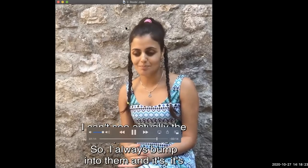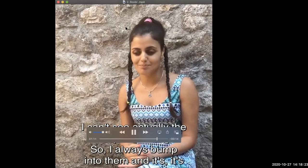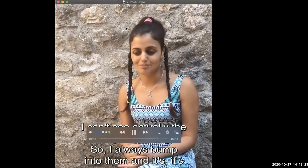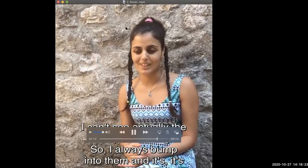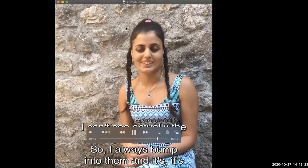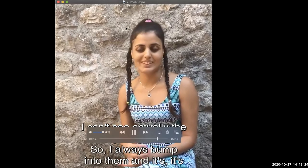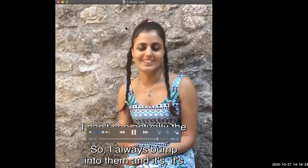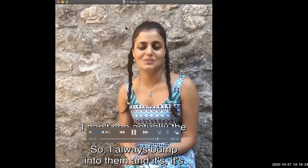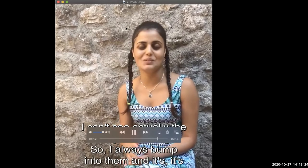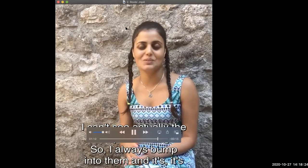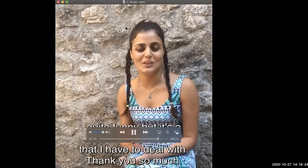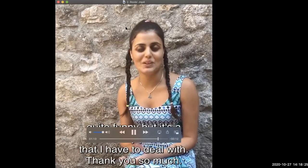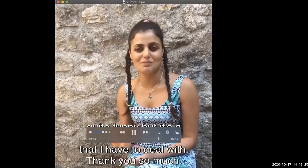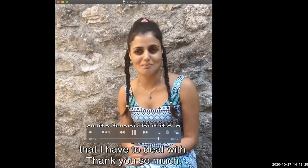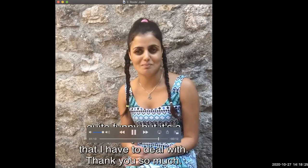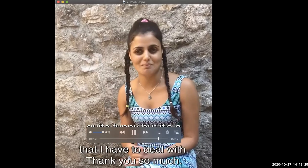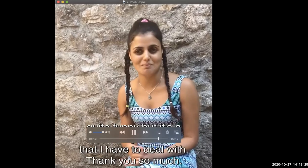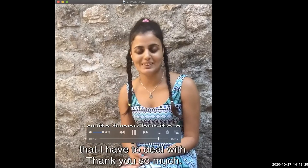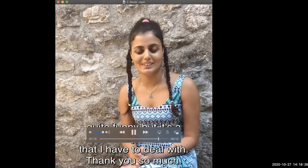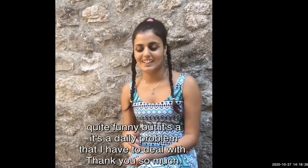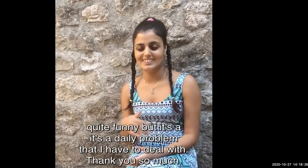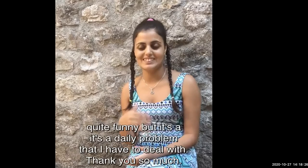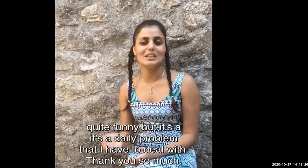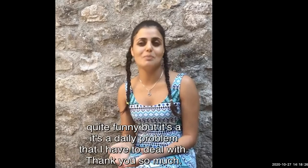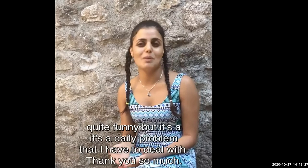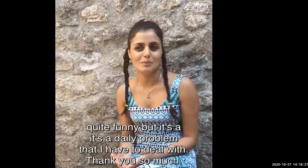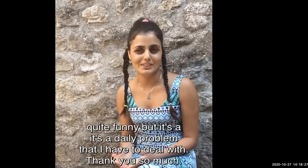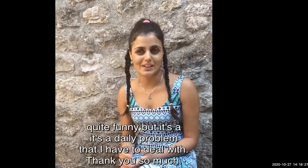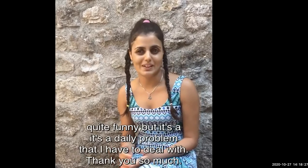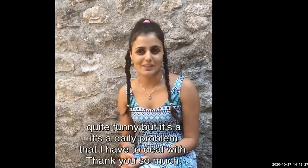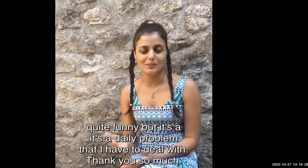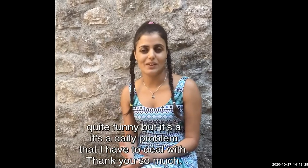and it's it's quite funny but it's a it's a daily problem that I have to deal with